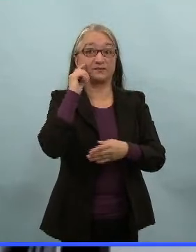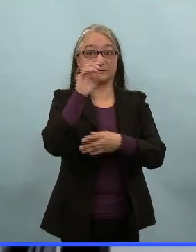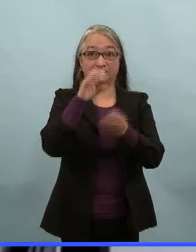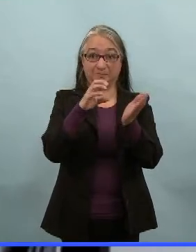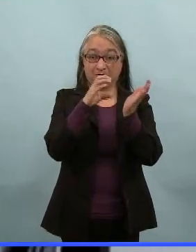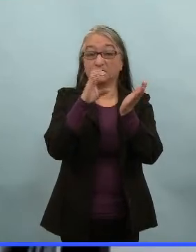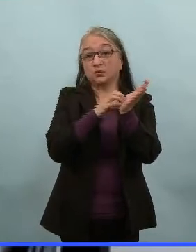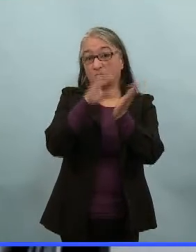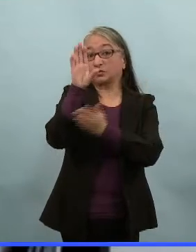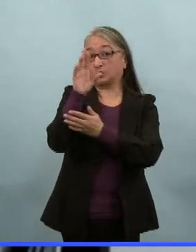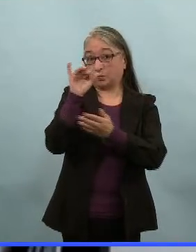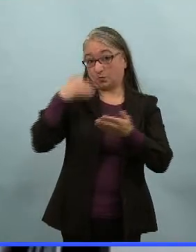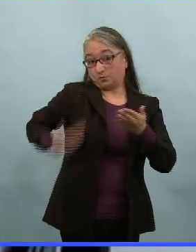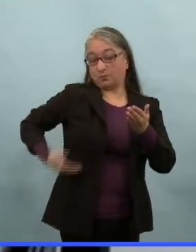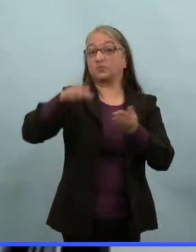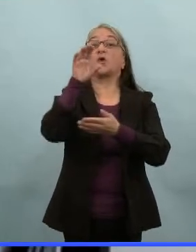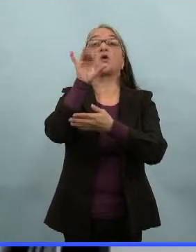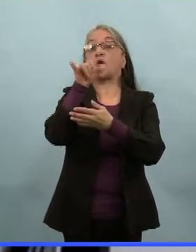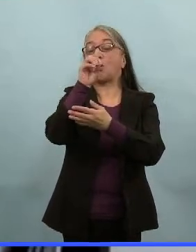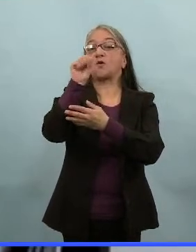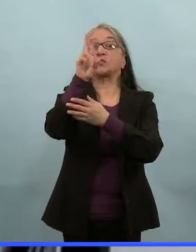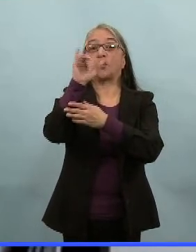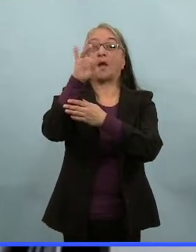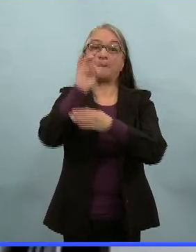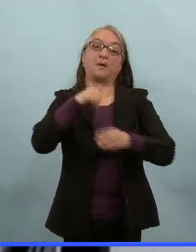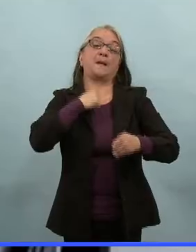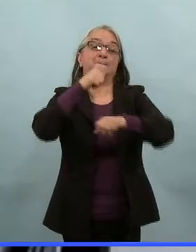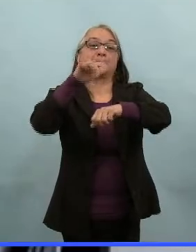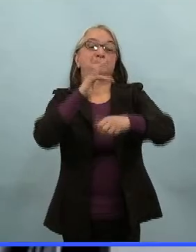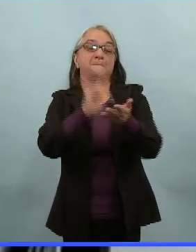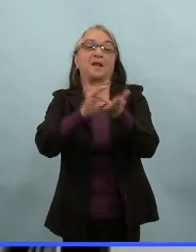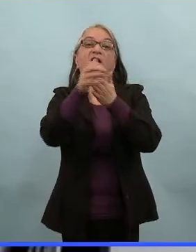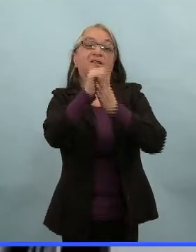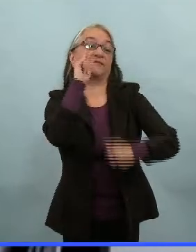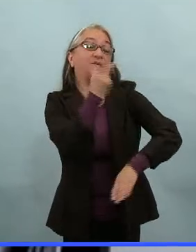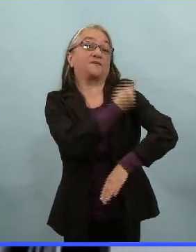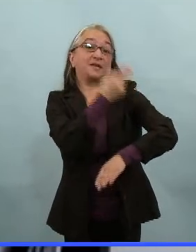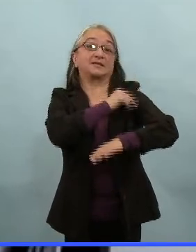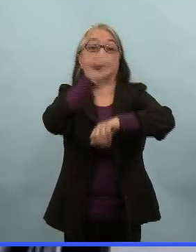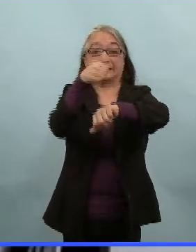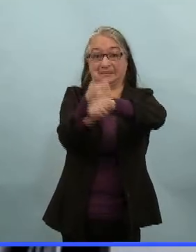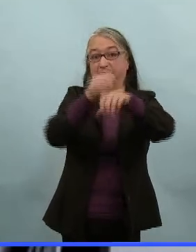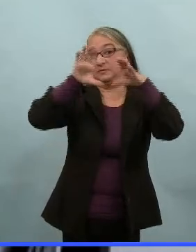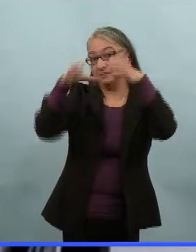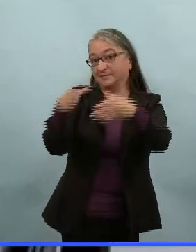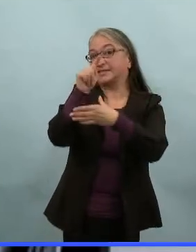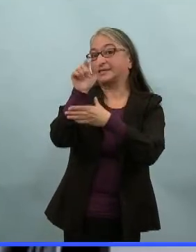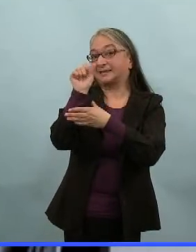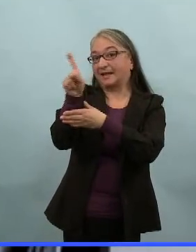task force um i just want to first say that i hope everyone had an opportunity to get some rest and